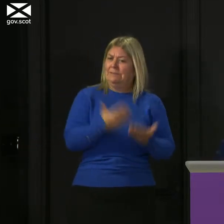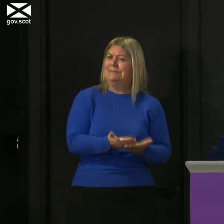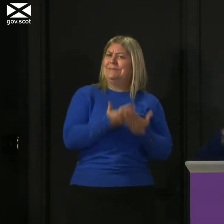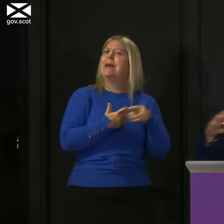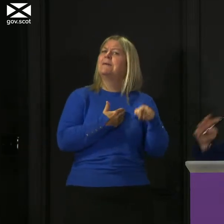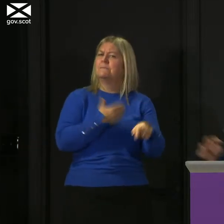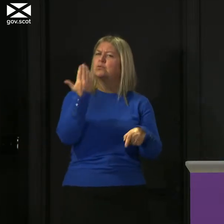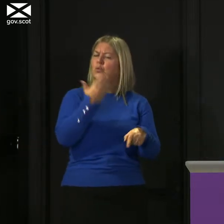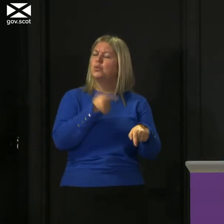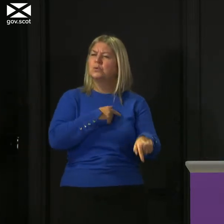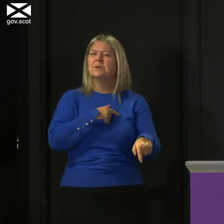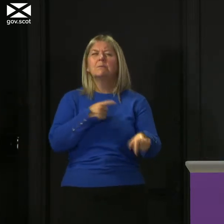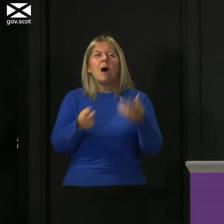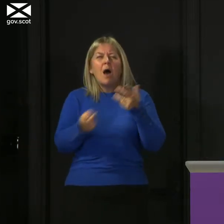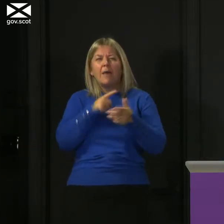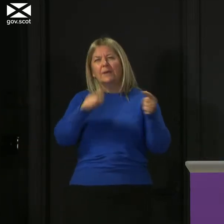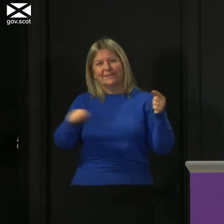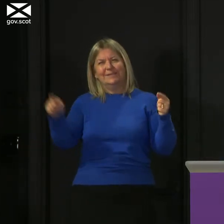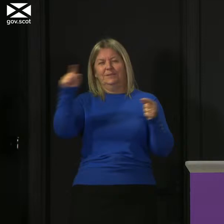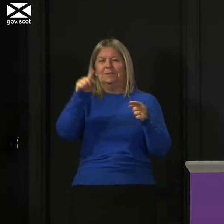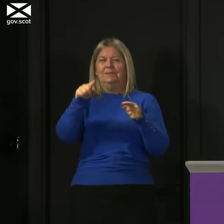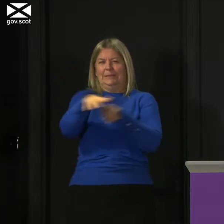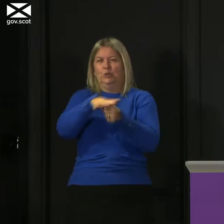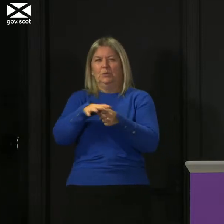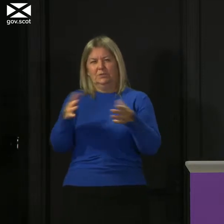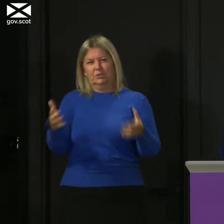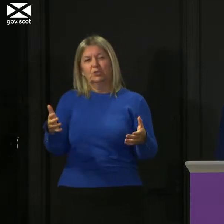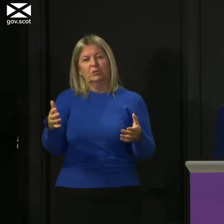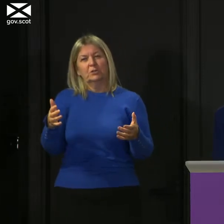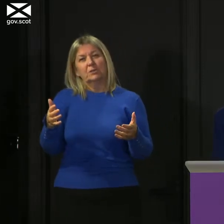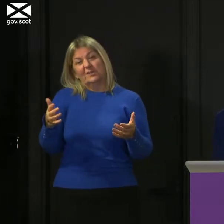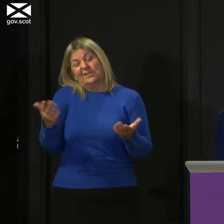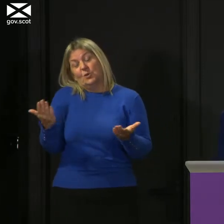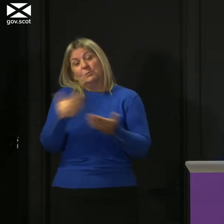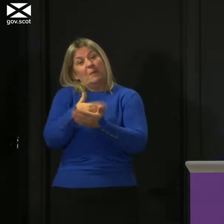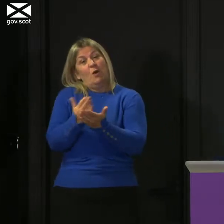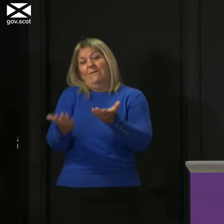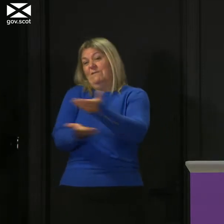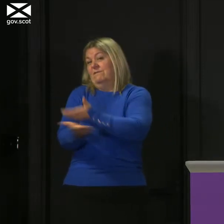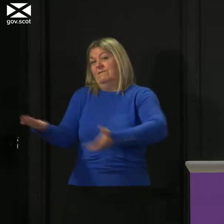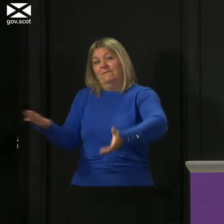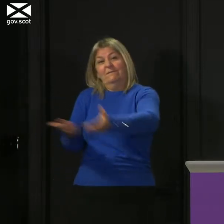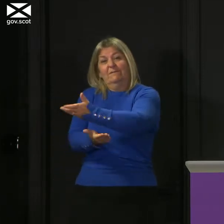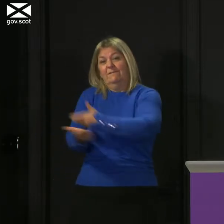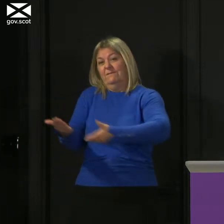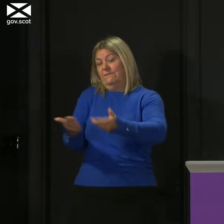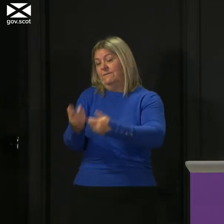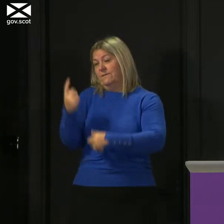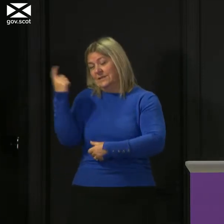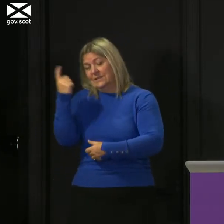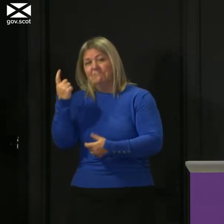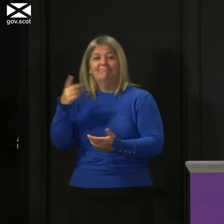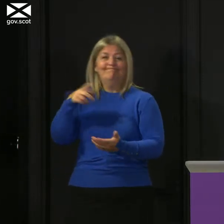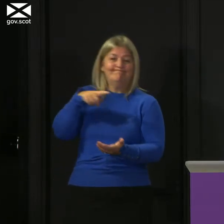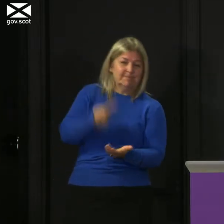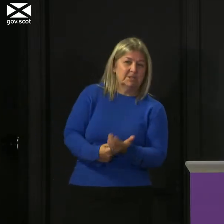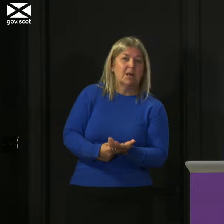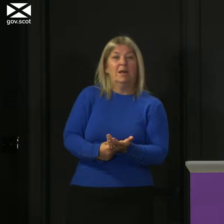but that go round about schools. So obviously that's all part of the consideration and the decision-making process that we're engaged in just now.